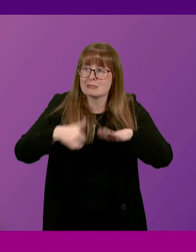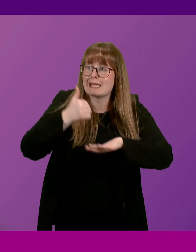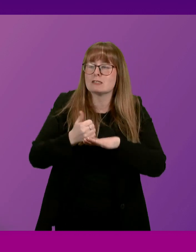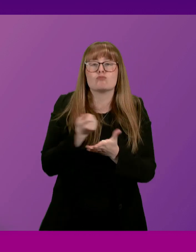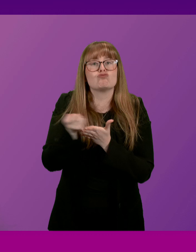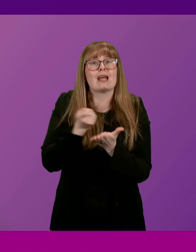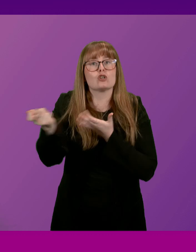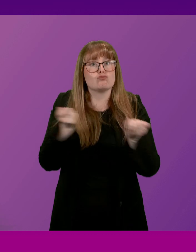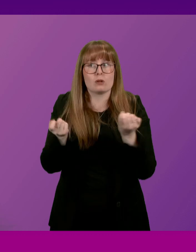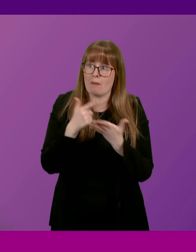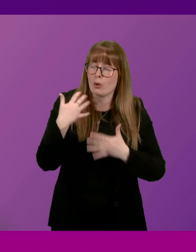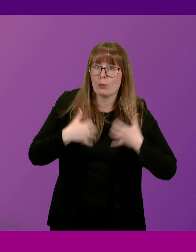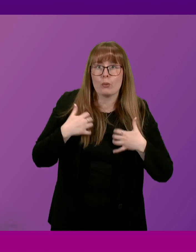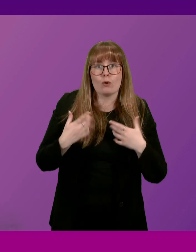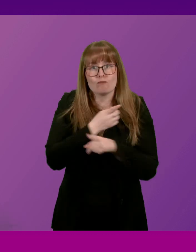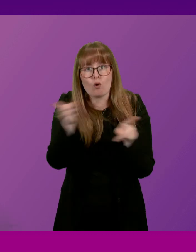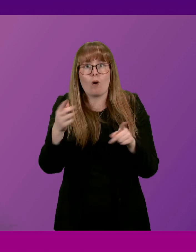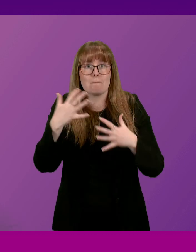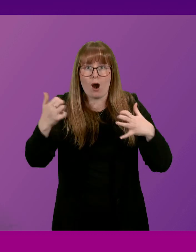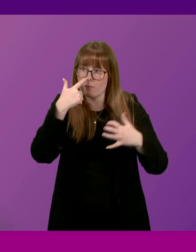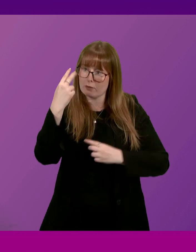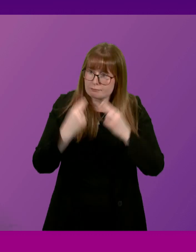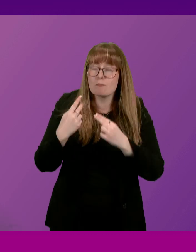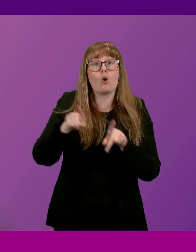and I look forward to the Parliament scrutinising and supporting the legislation.